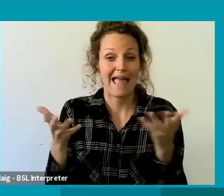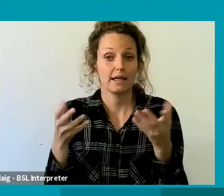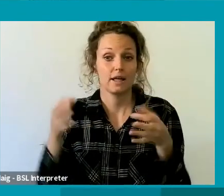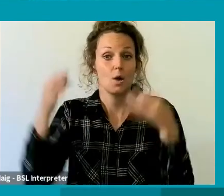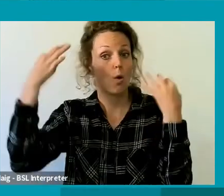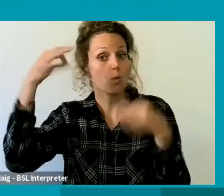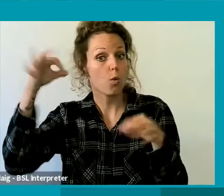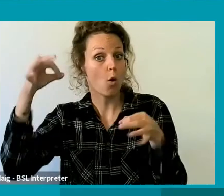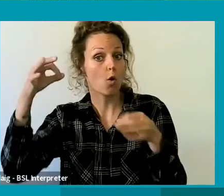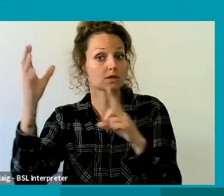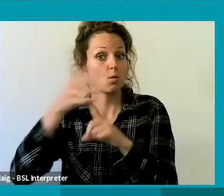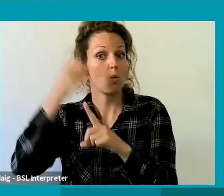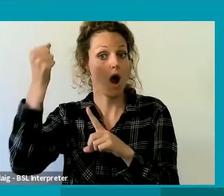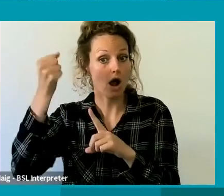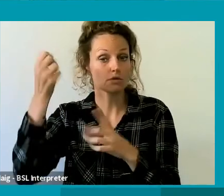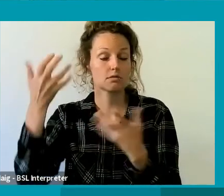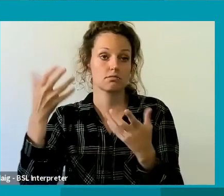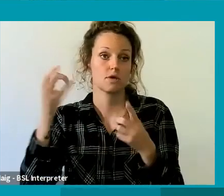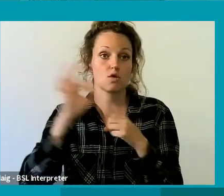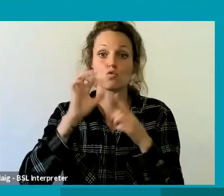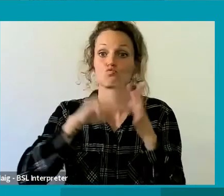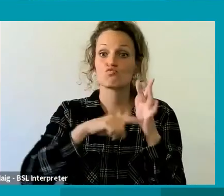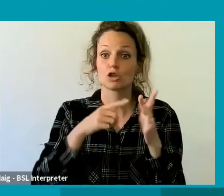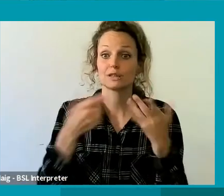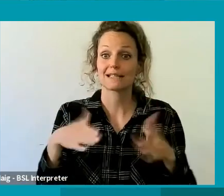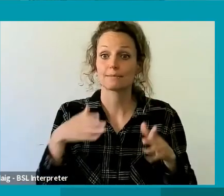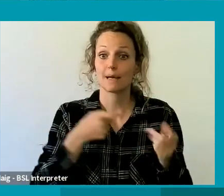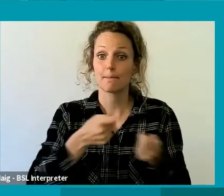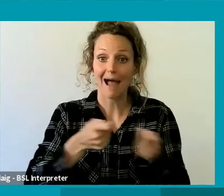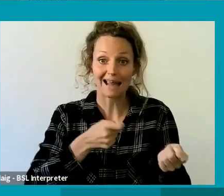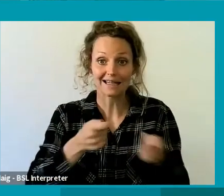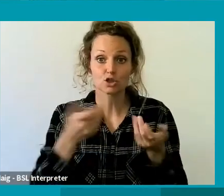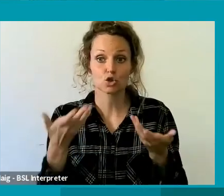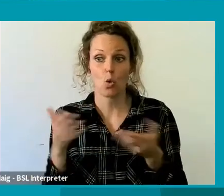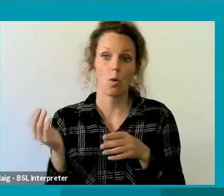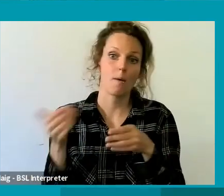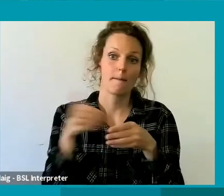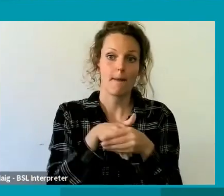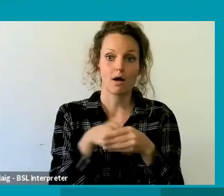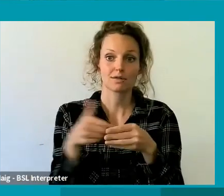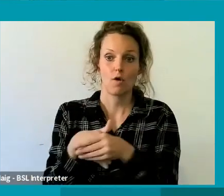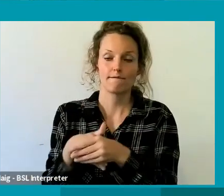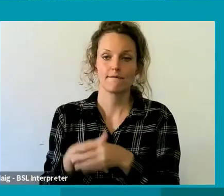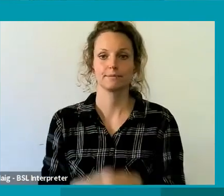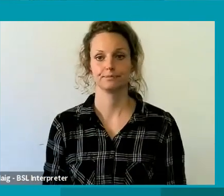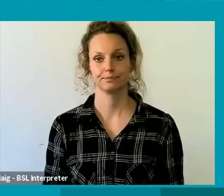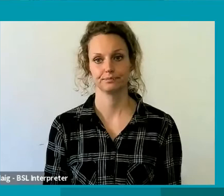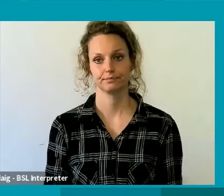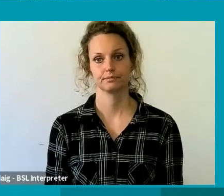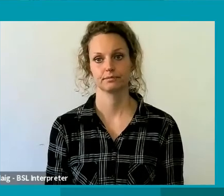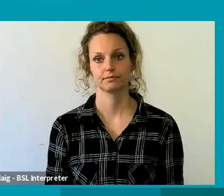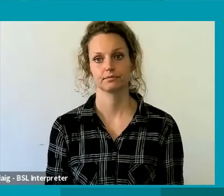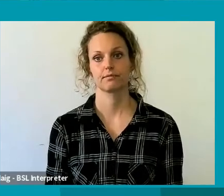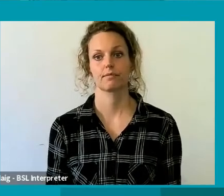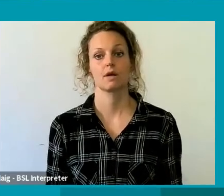facilitated in, or being a part of. The more the content, the more relevant content and